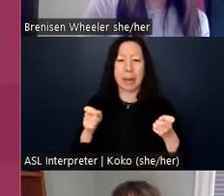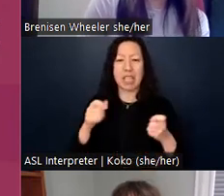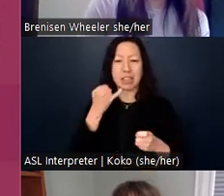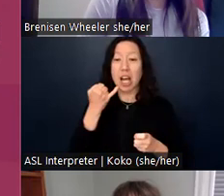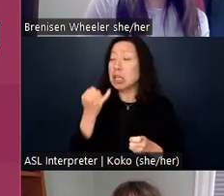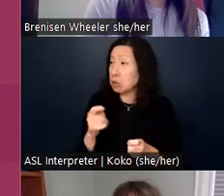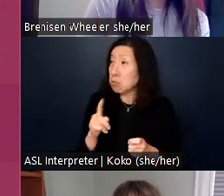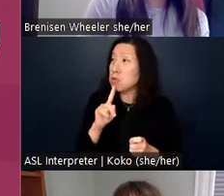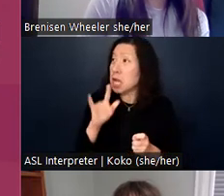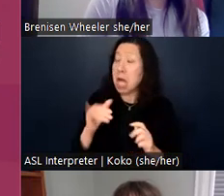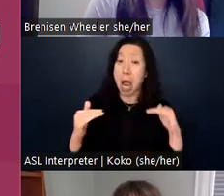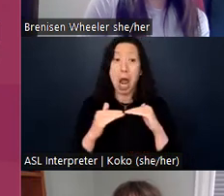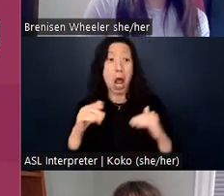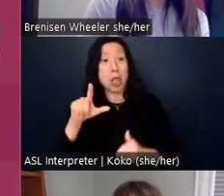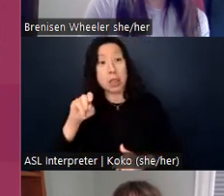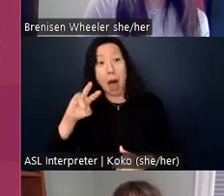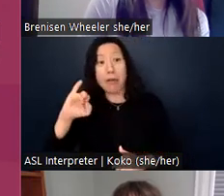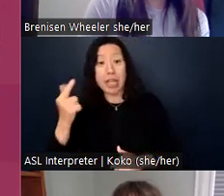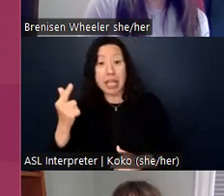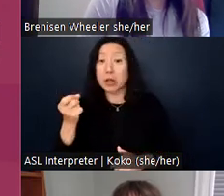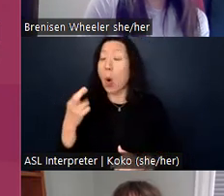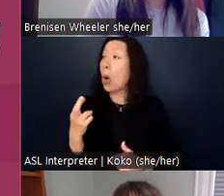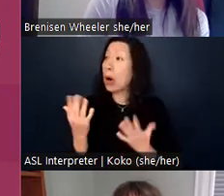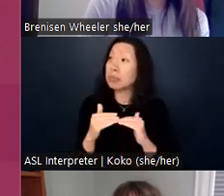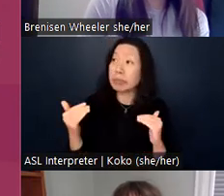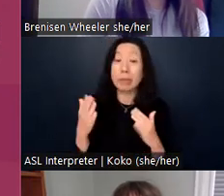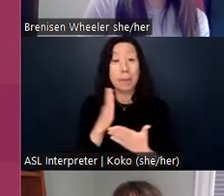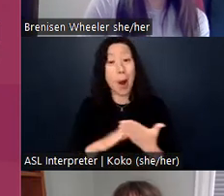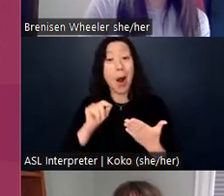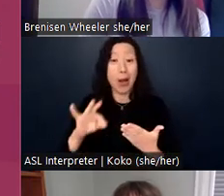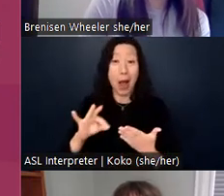be just a part of being in a relationship. 12:31:07 And one thing I wanna make super